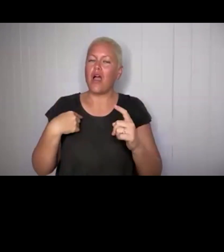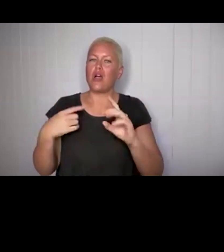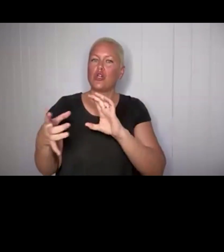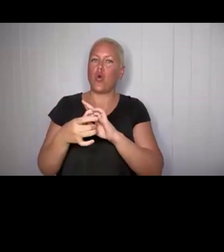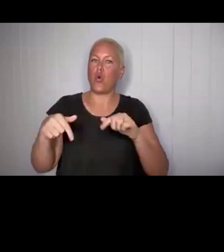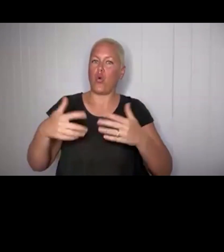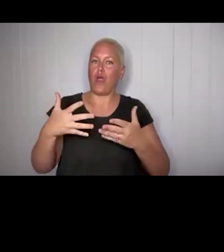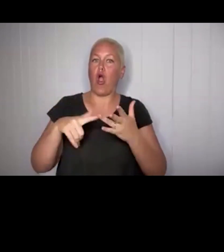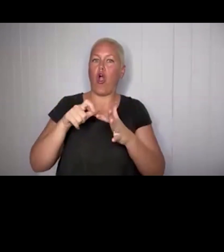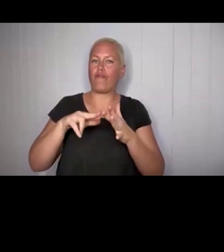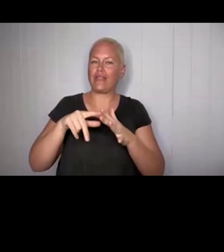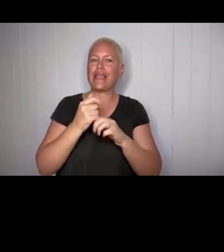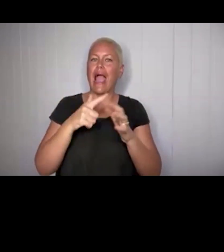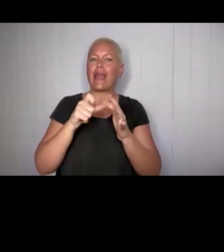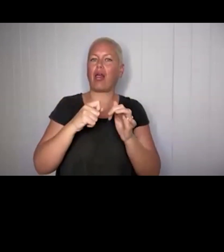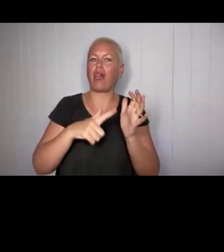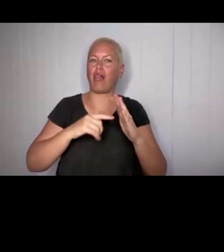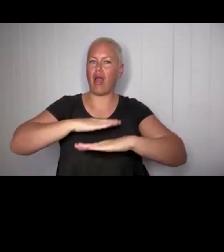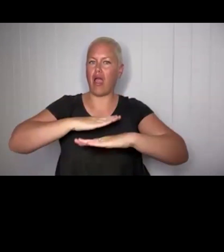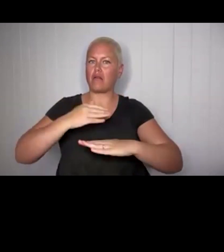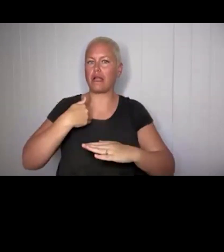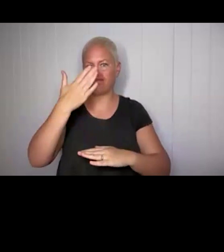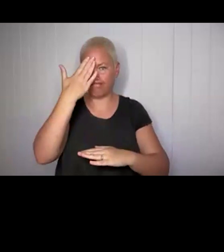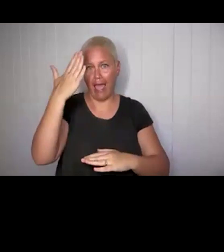office today, which is on Gadigal land, and I also pay my respects to Elders past, present and